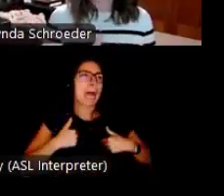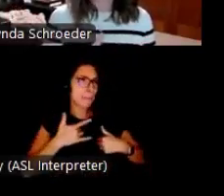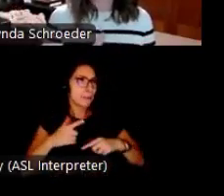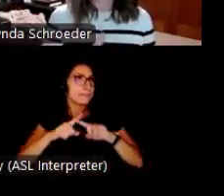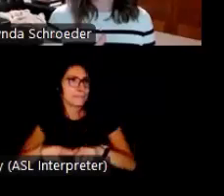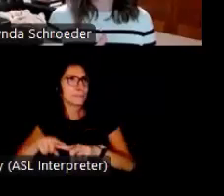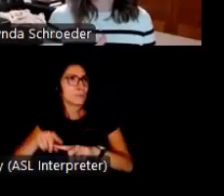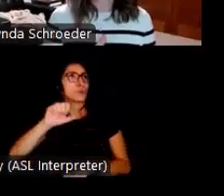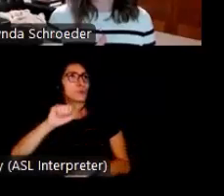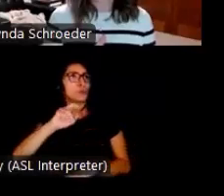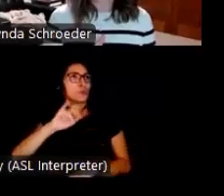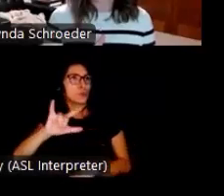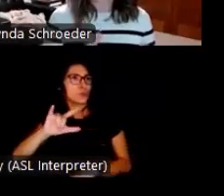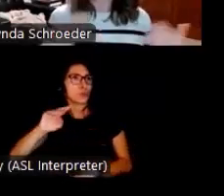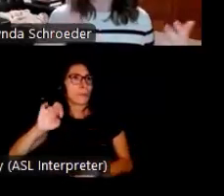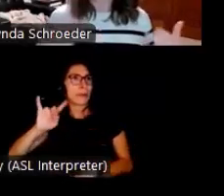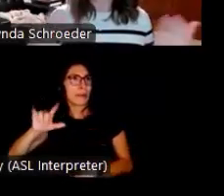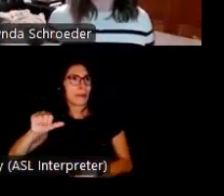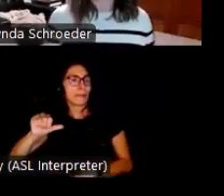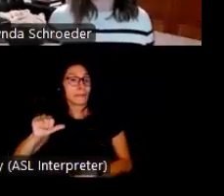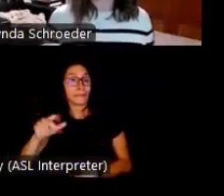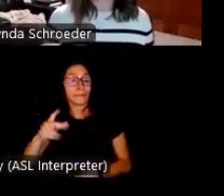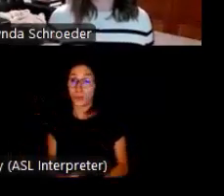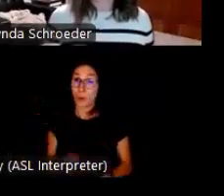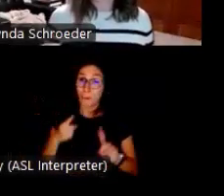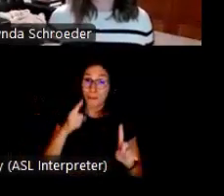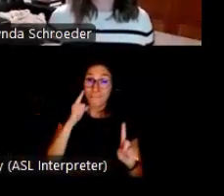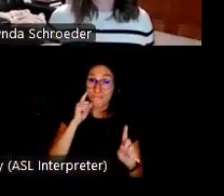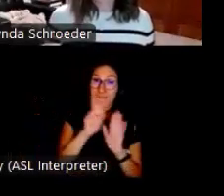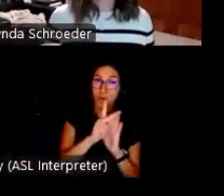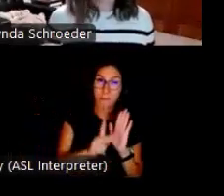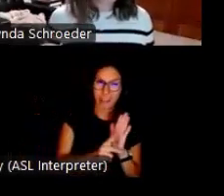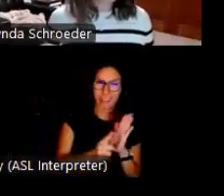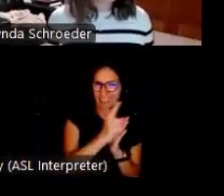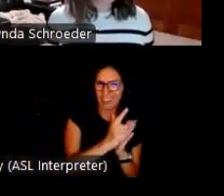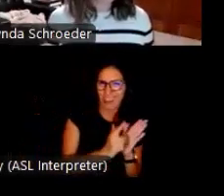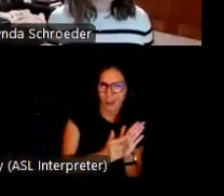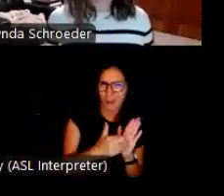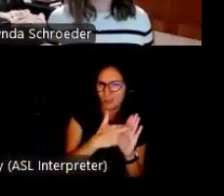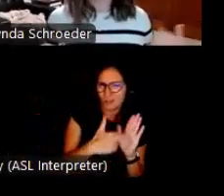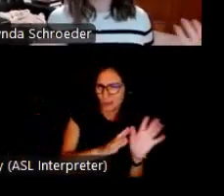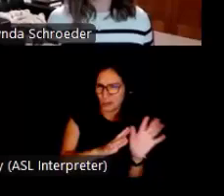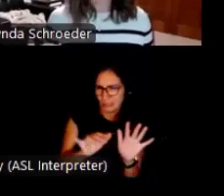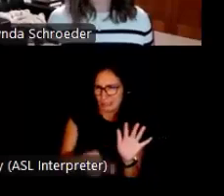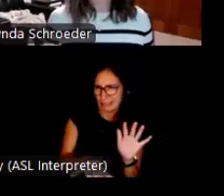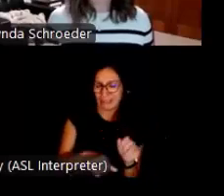is to give them to those who are making policy decisions and changes. Oftentimes, these are members of Congress,